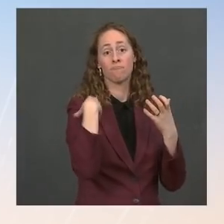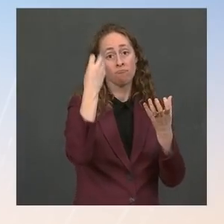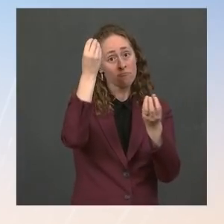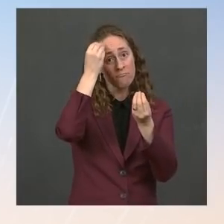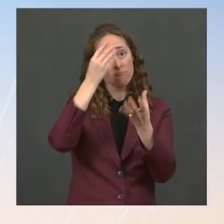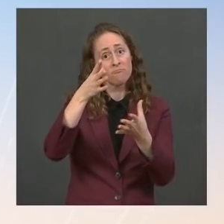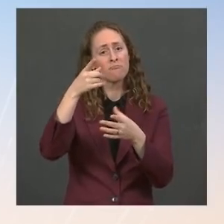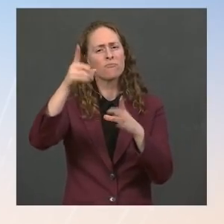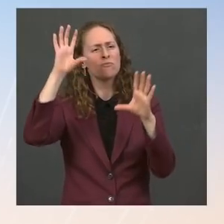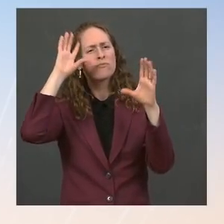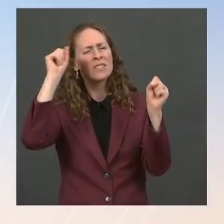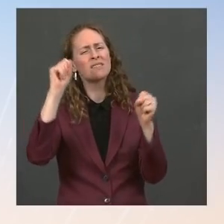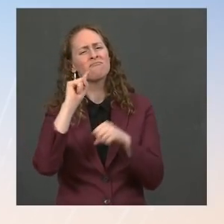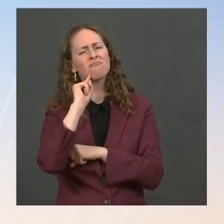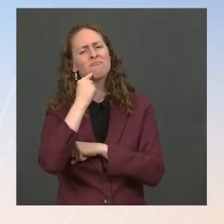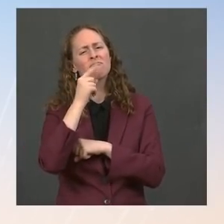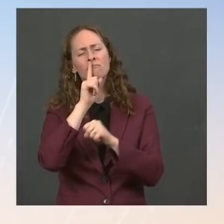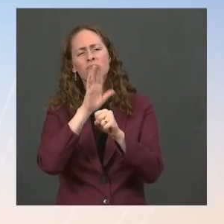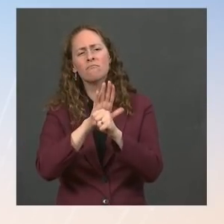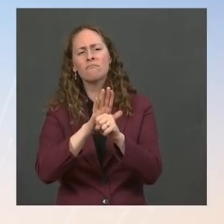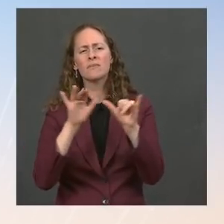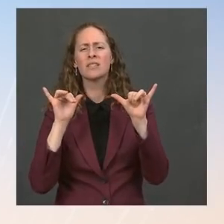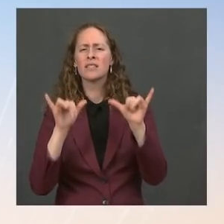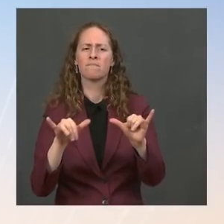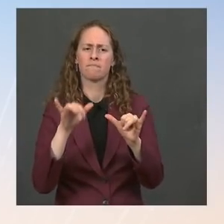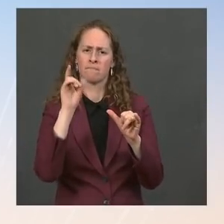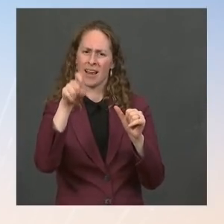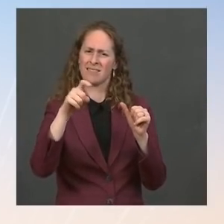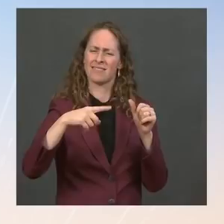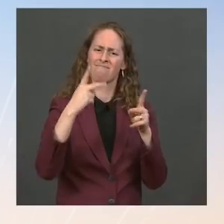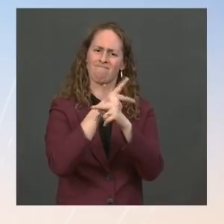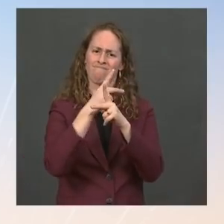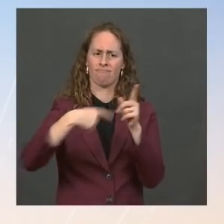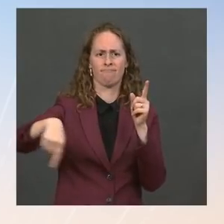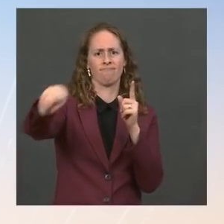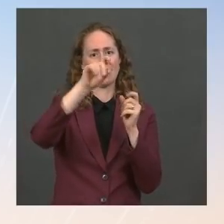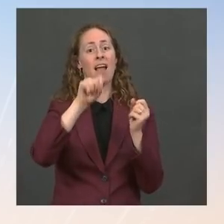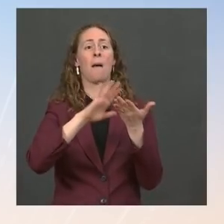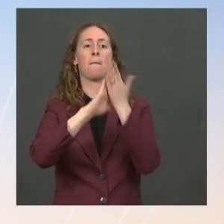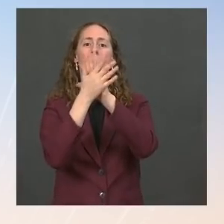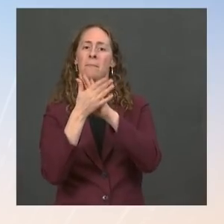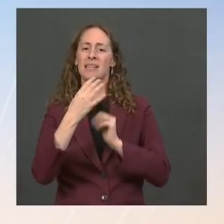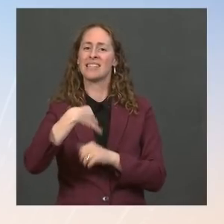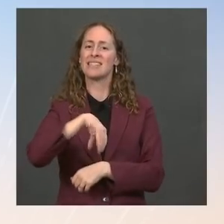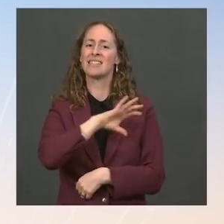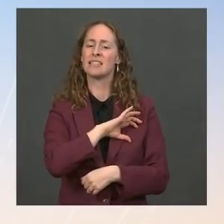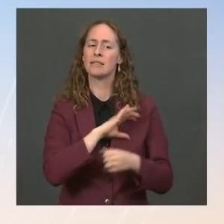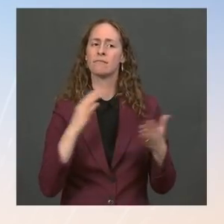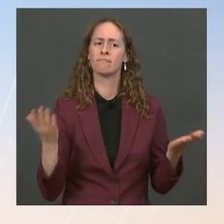to putting in place a path to citizenship, to putting in place long-overdue measures to fix our immigration system --